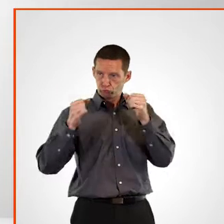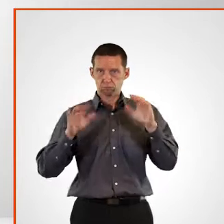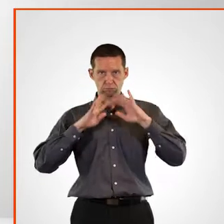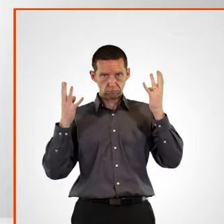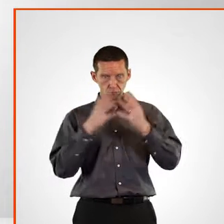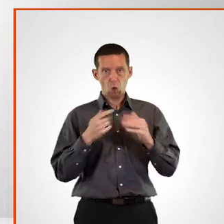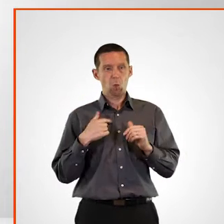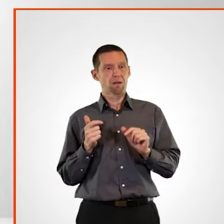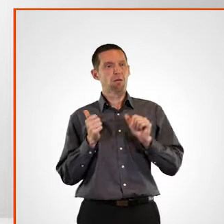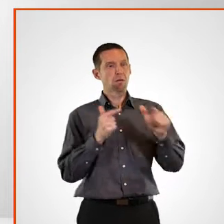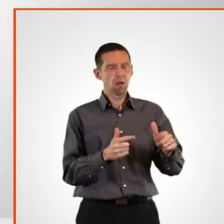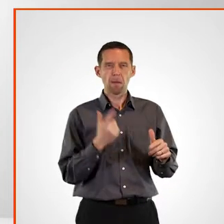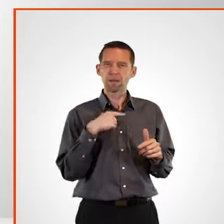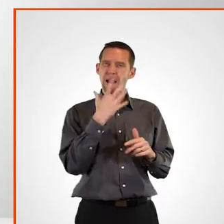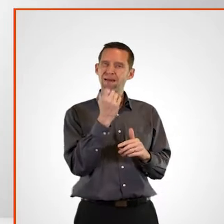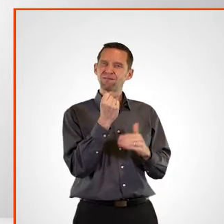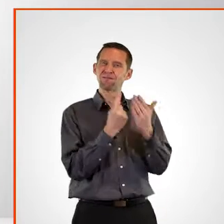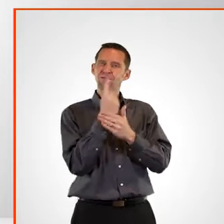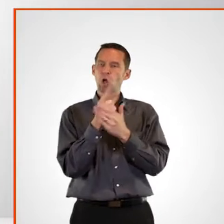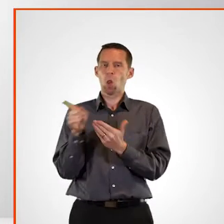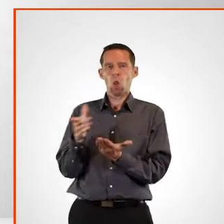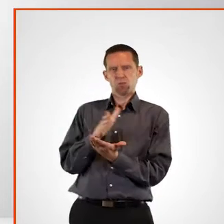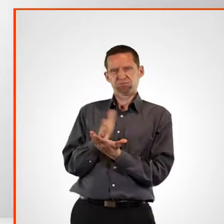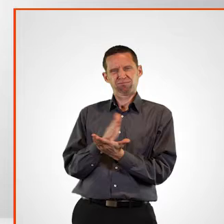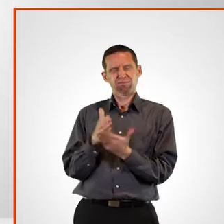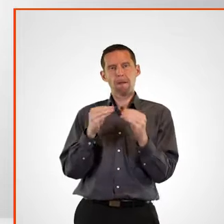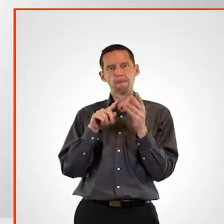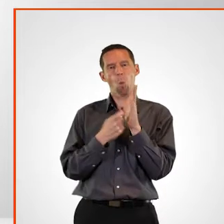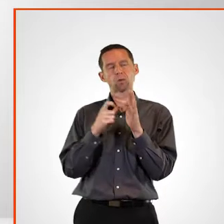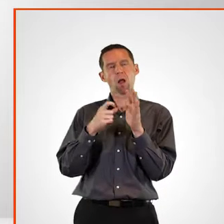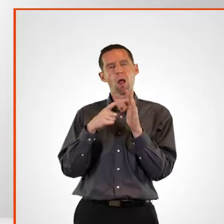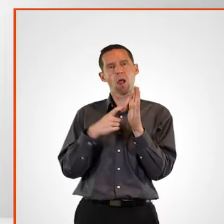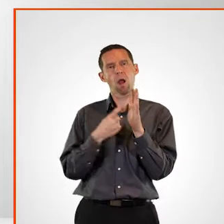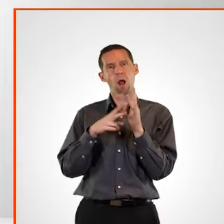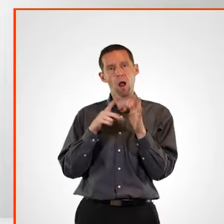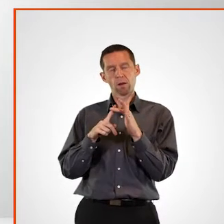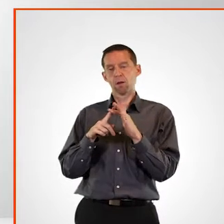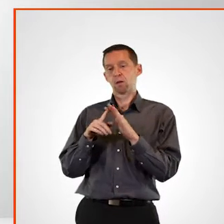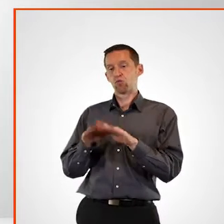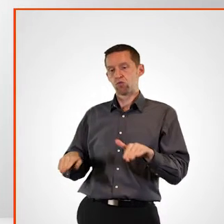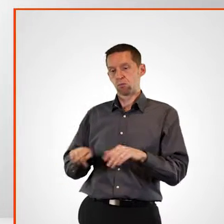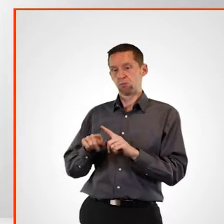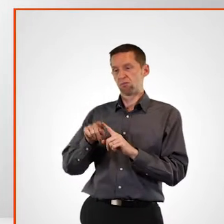We went out and we said to them, because a lot of times what was happening for these more borderline cases is that these were kids out in the school system...